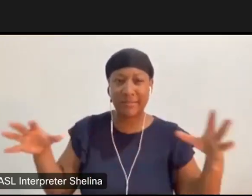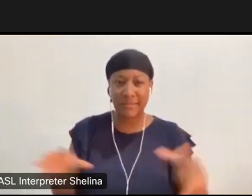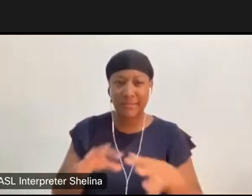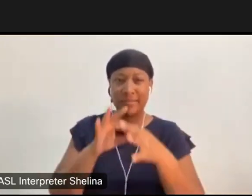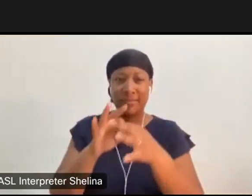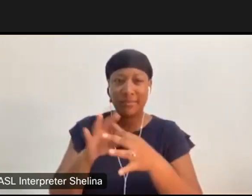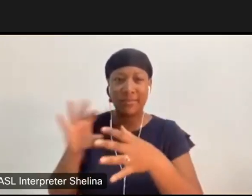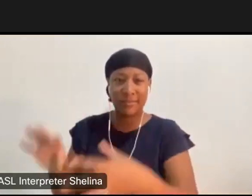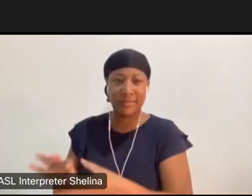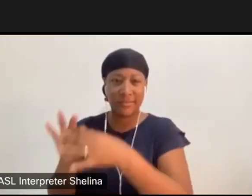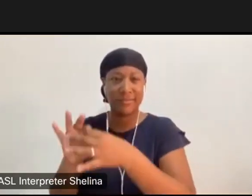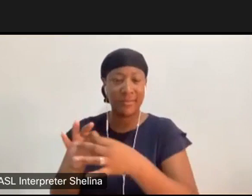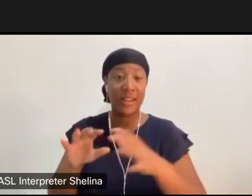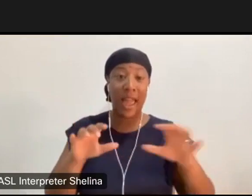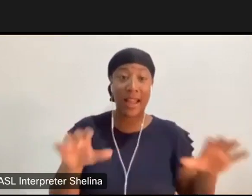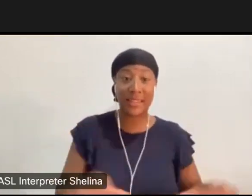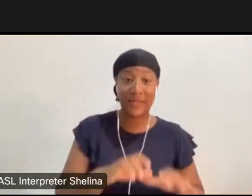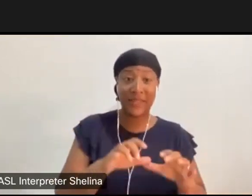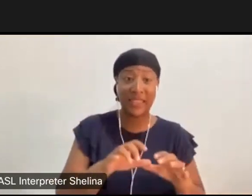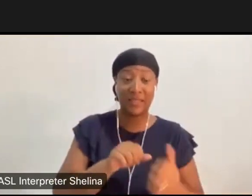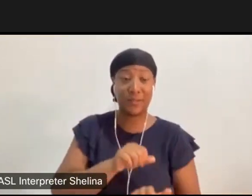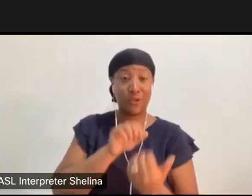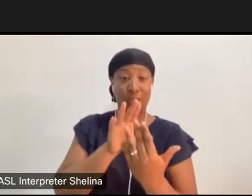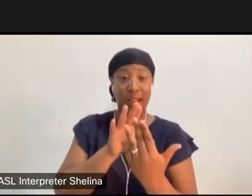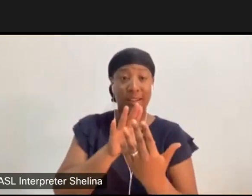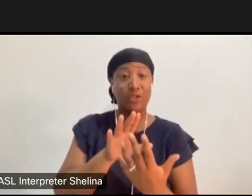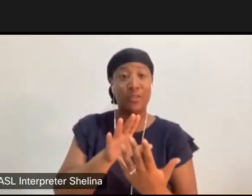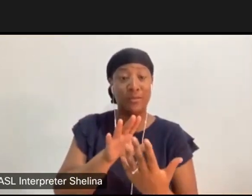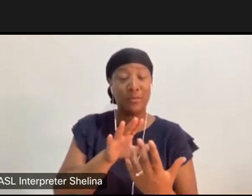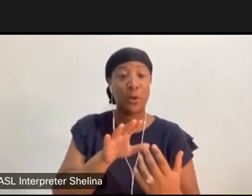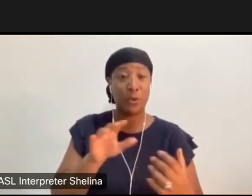activity strategies and approaches to what you have,